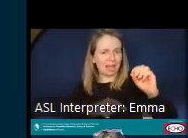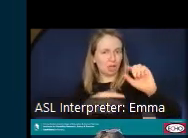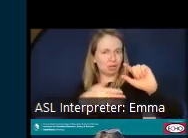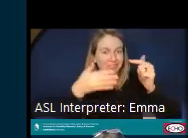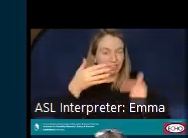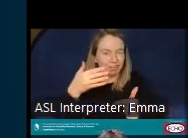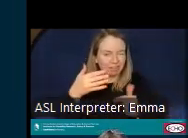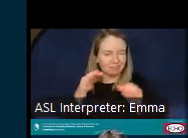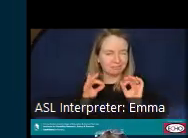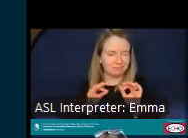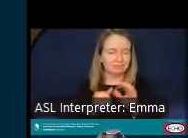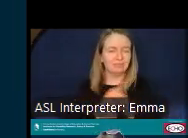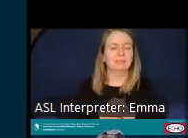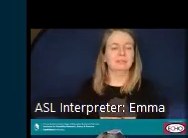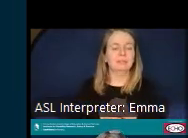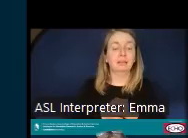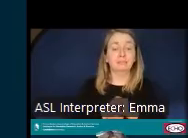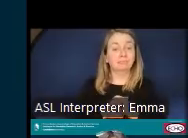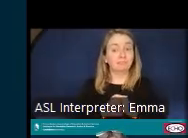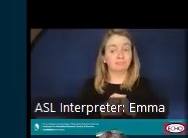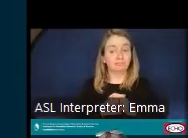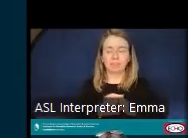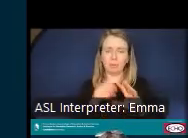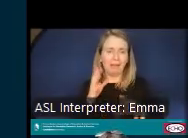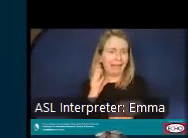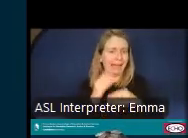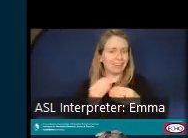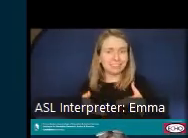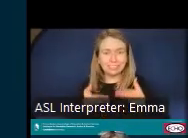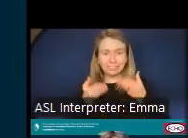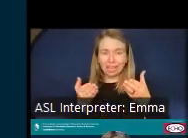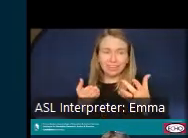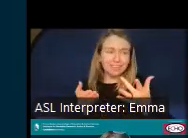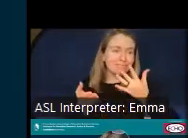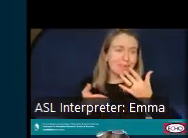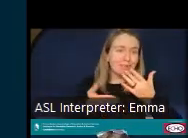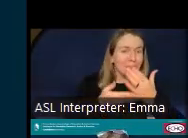So add your suggestions and your favorite parts or topics that